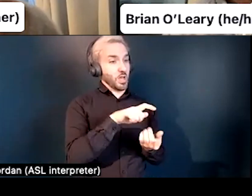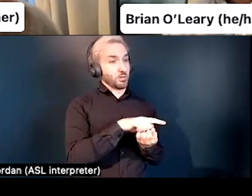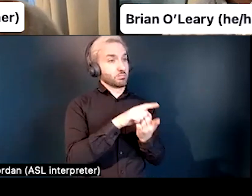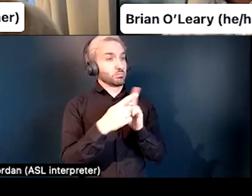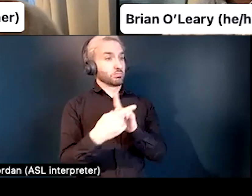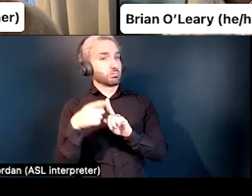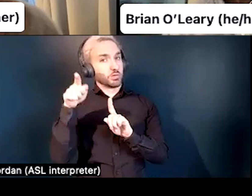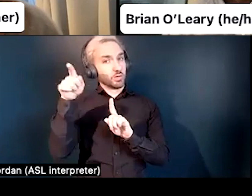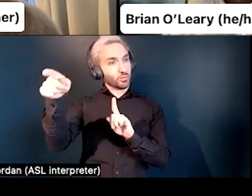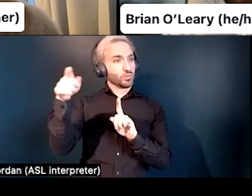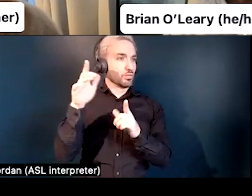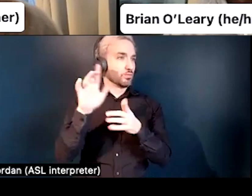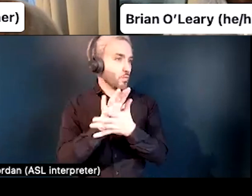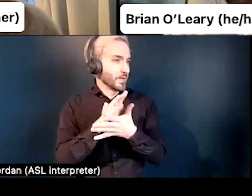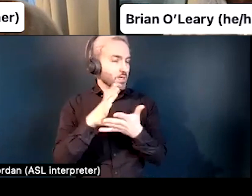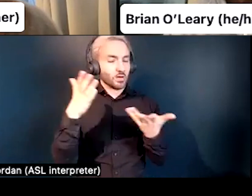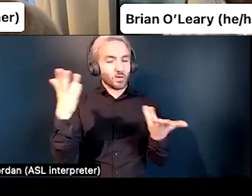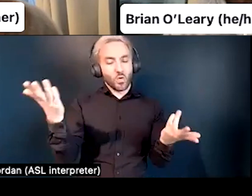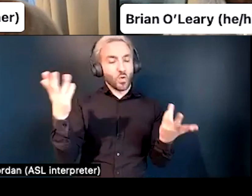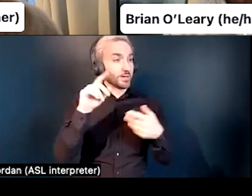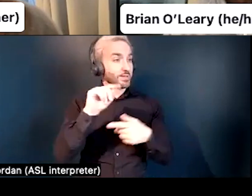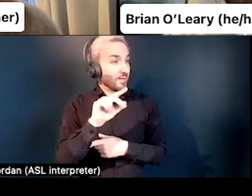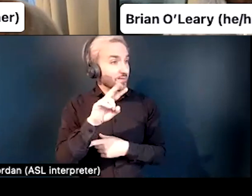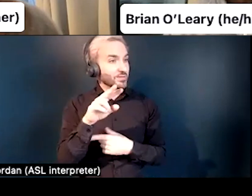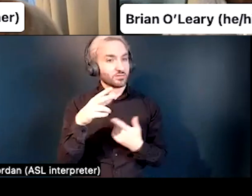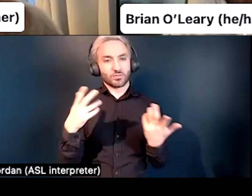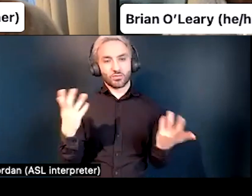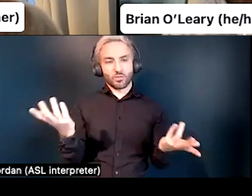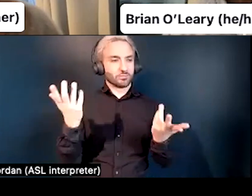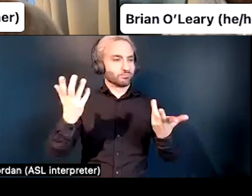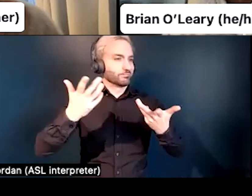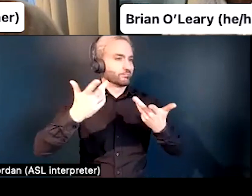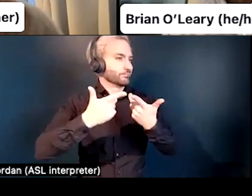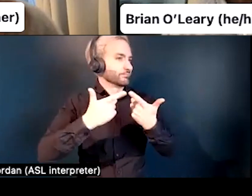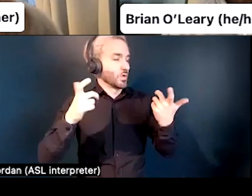or character licensing, or permissions, and all of that. And often when we're talking